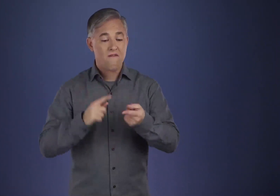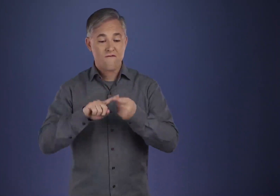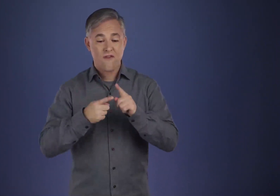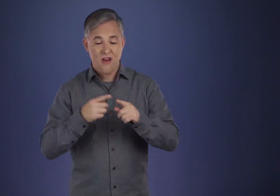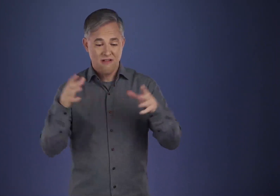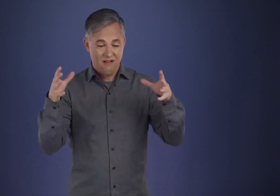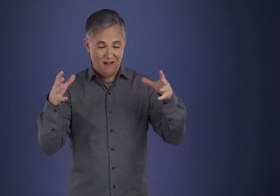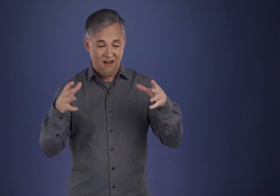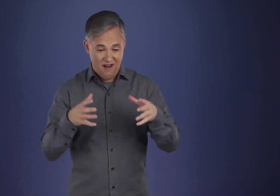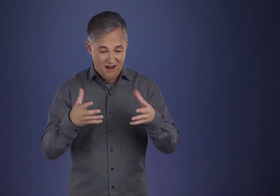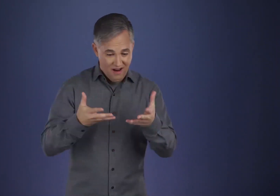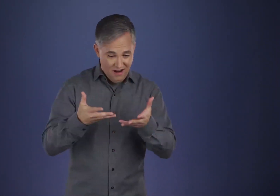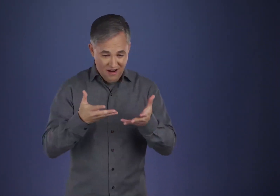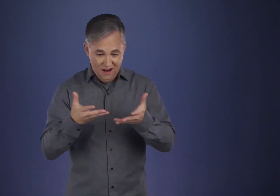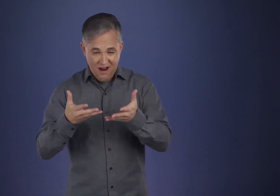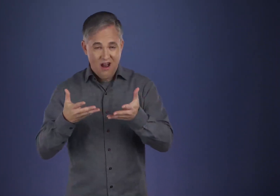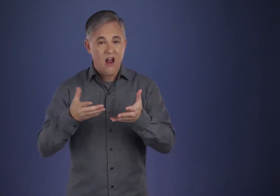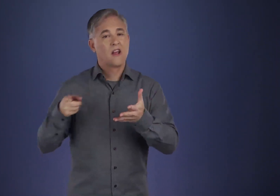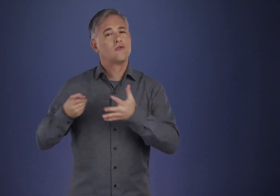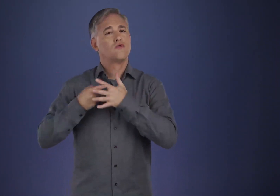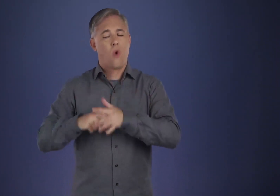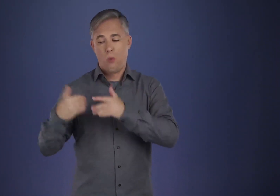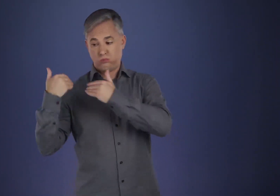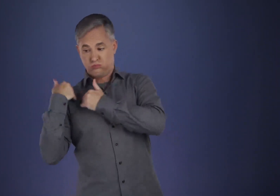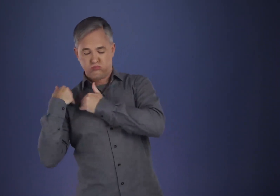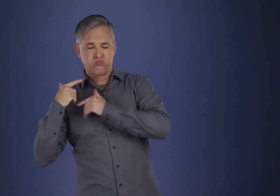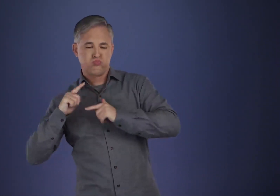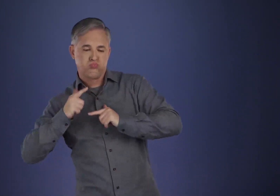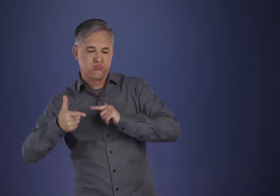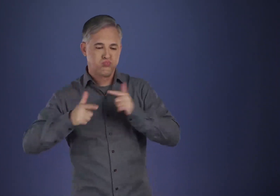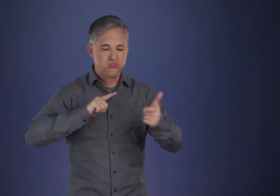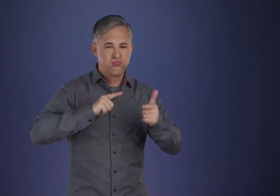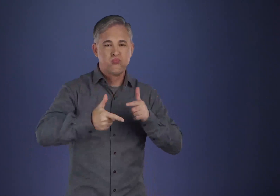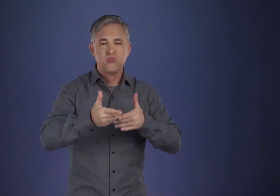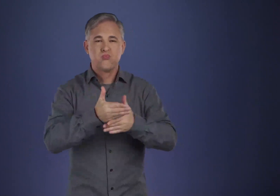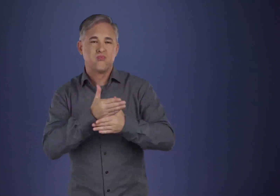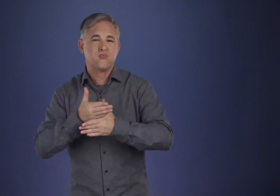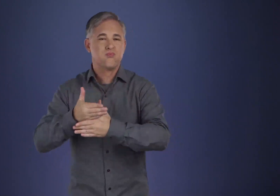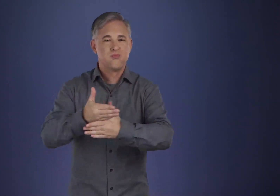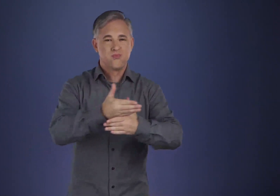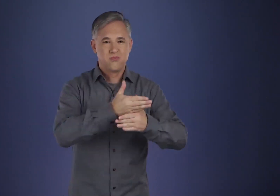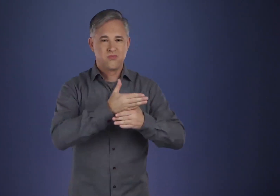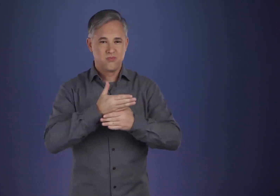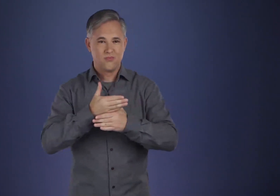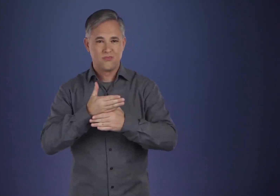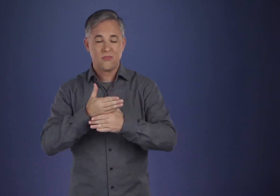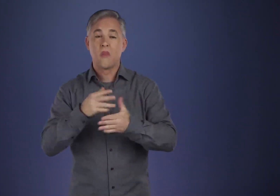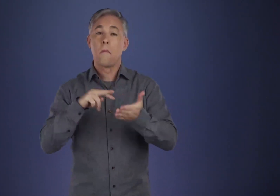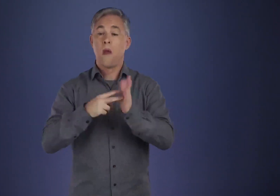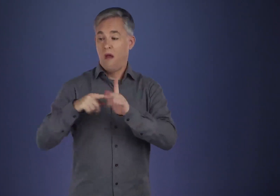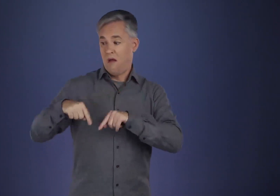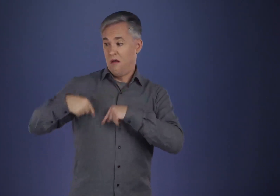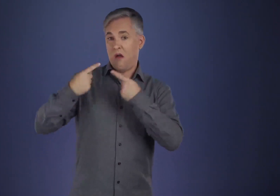Very soon, though, his assumed authority to run everything begins to be shared with the first alcoholics he has helped.